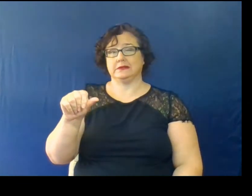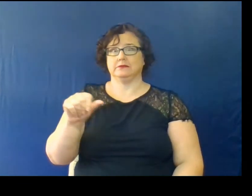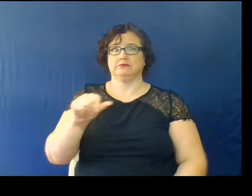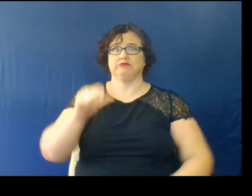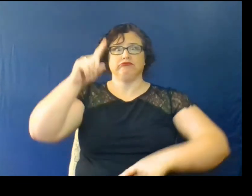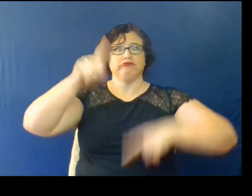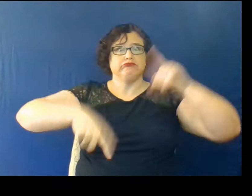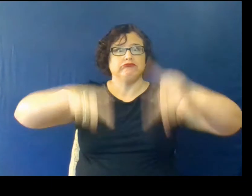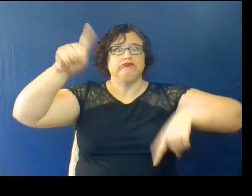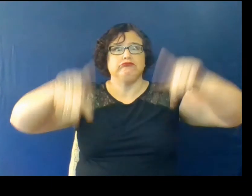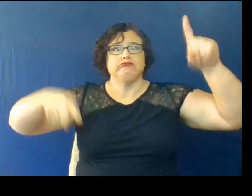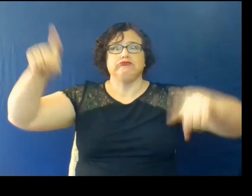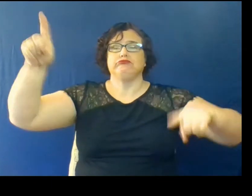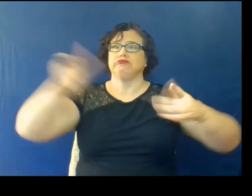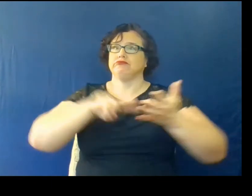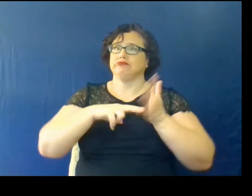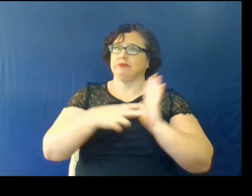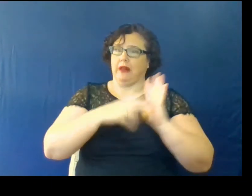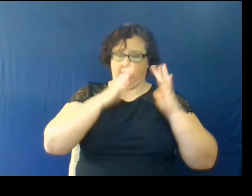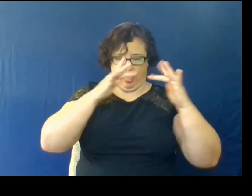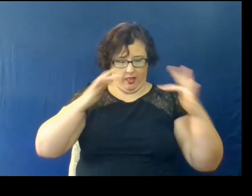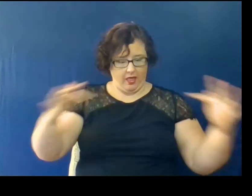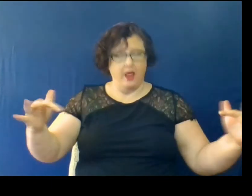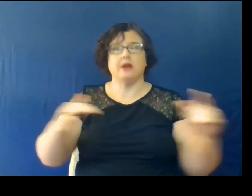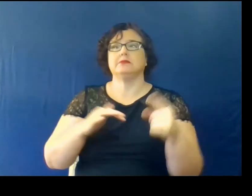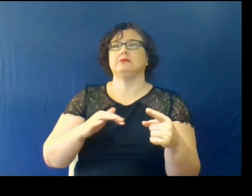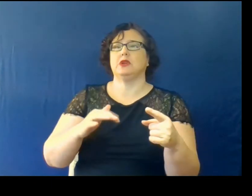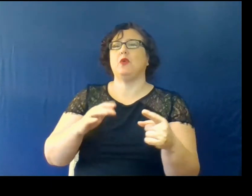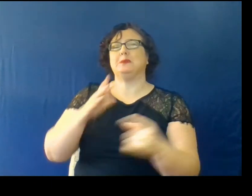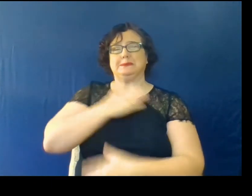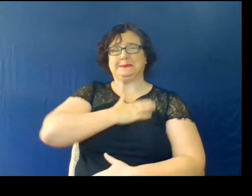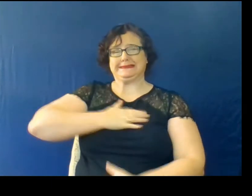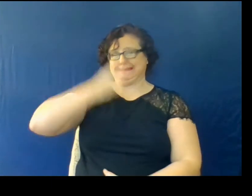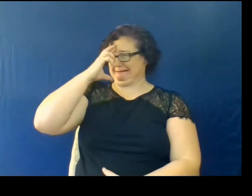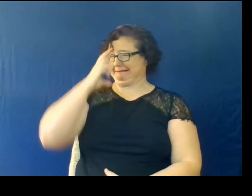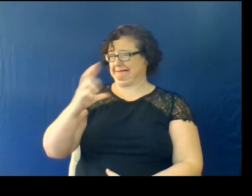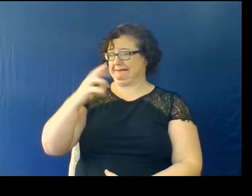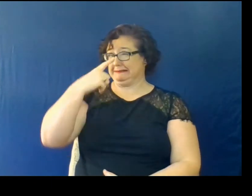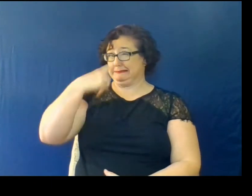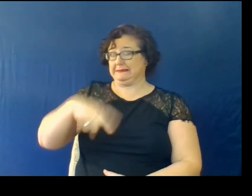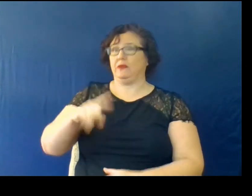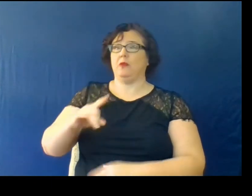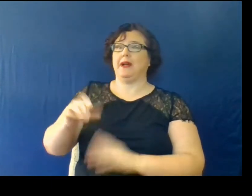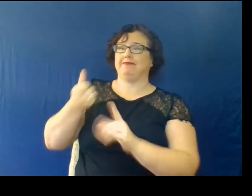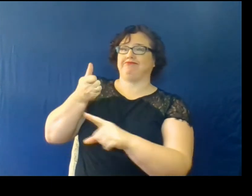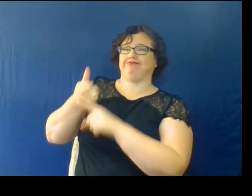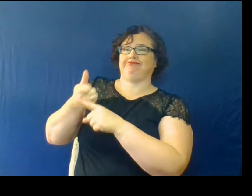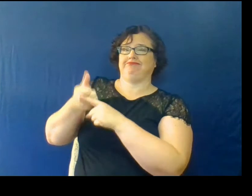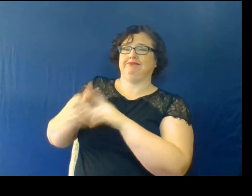wanted to respectfully ask our speakers to self-identify their disability when they're